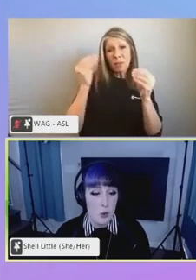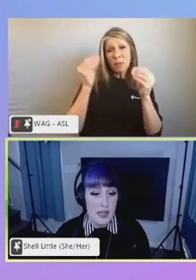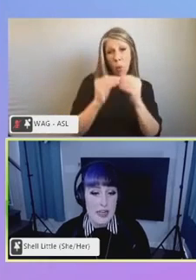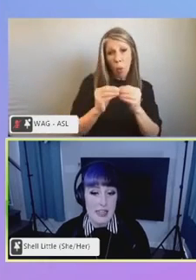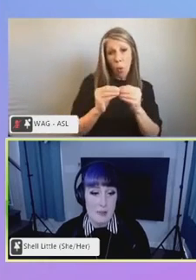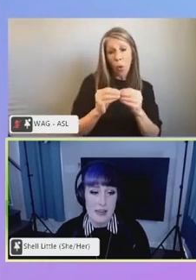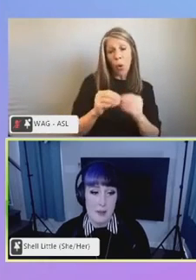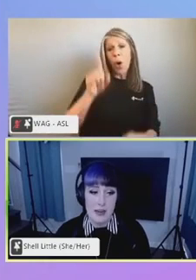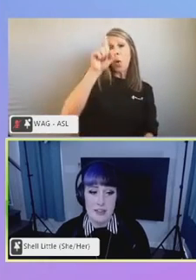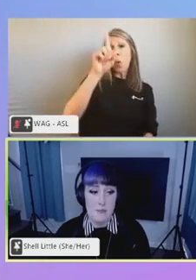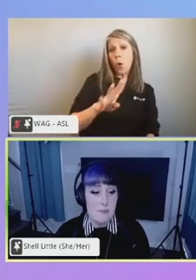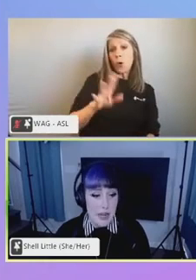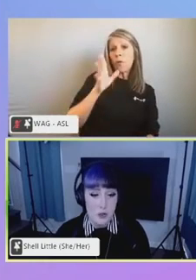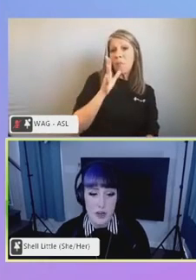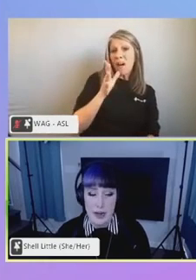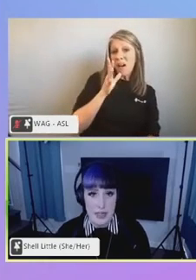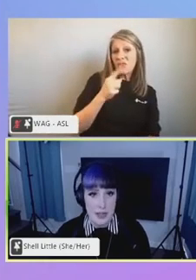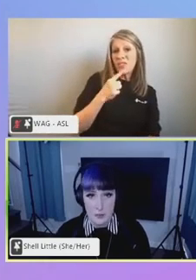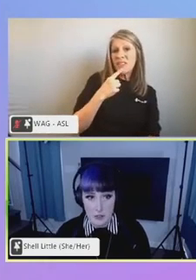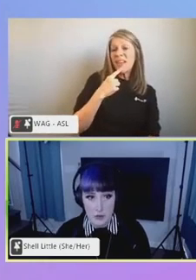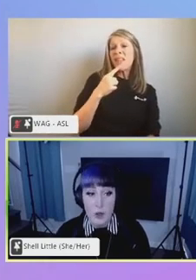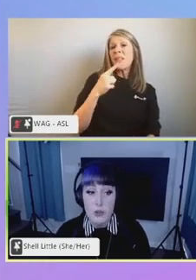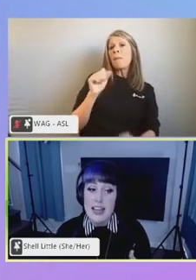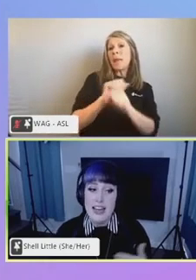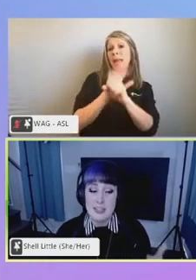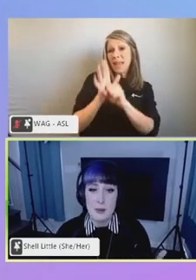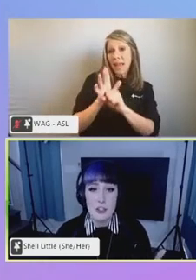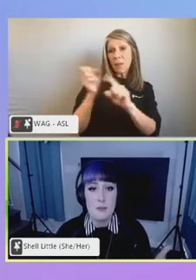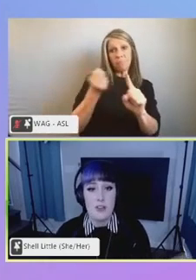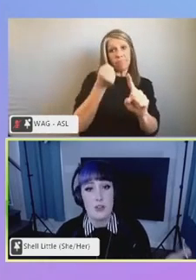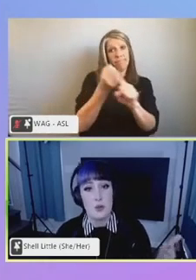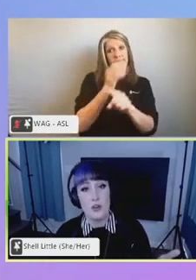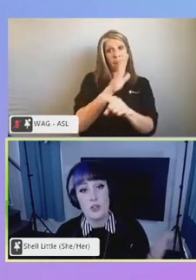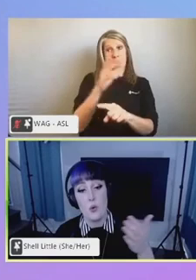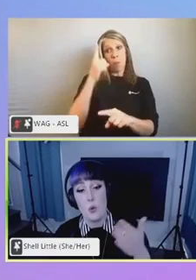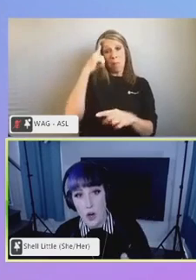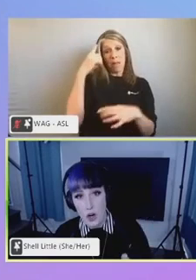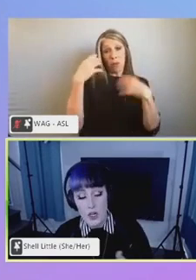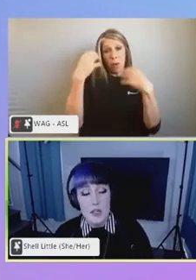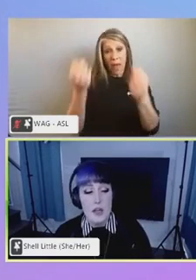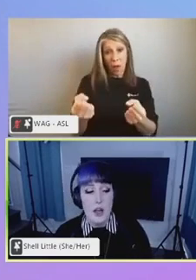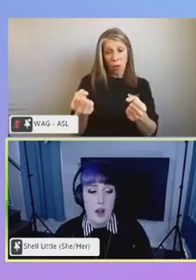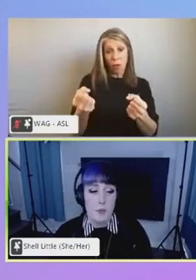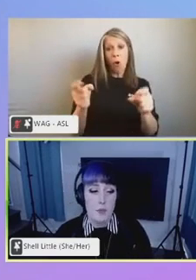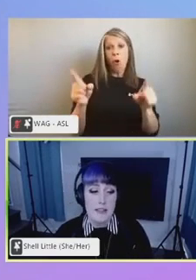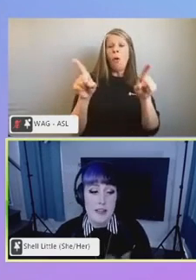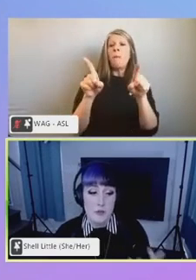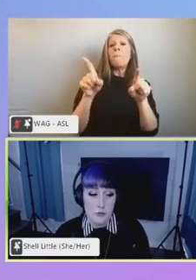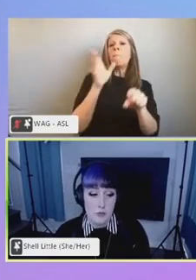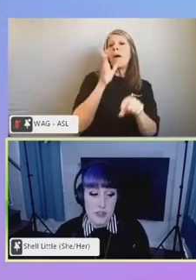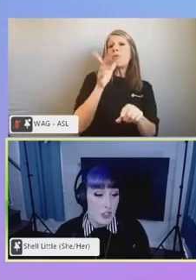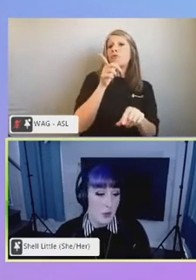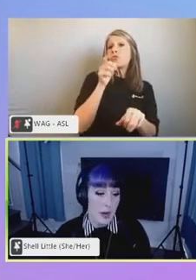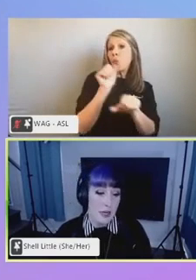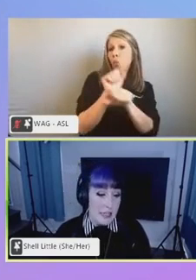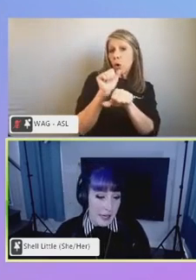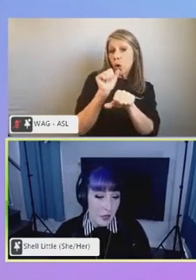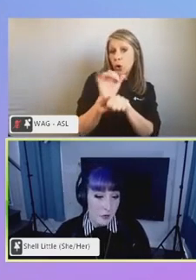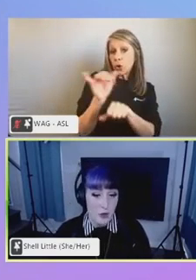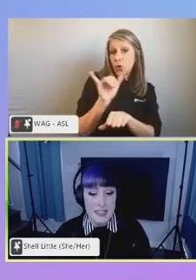and depression. That is four times as many people pre-pandemic. Over one fourth of mothers reported that the pandemic has a major impact on their mental health. And